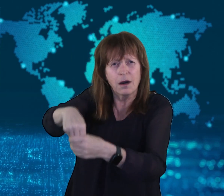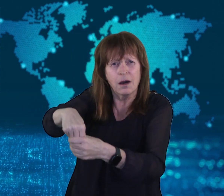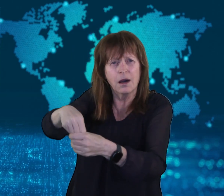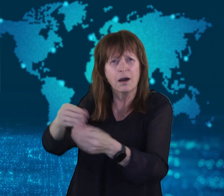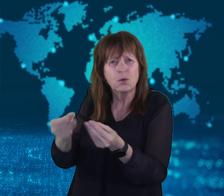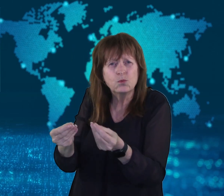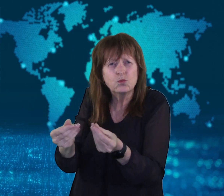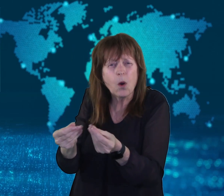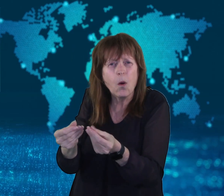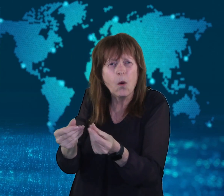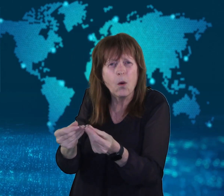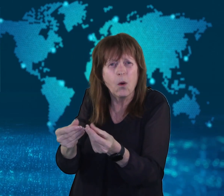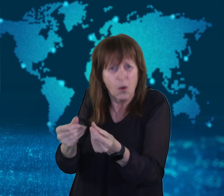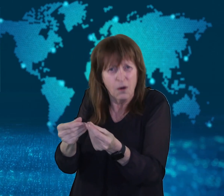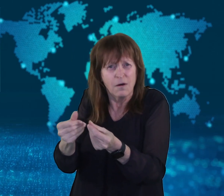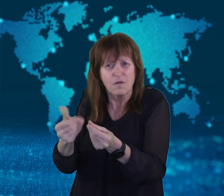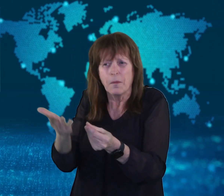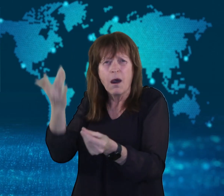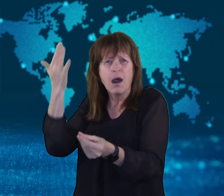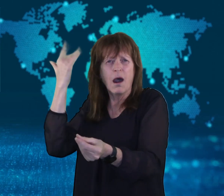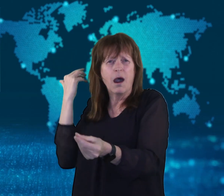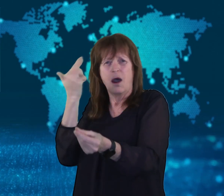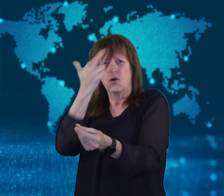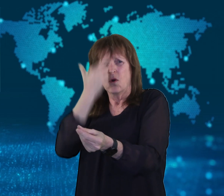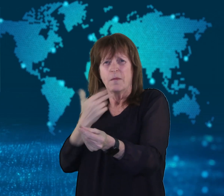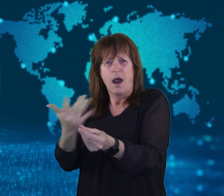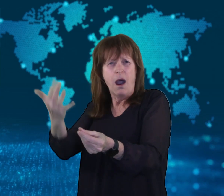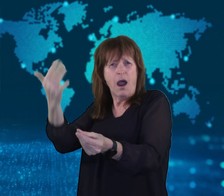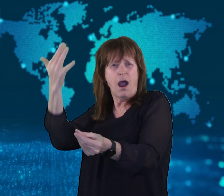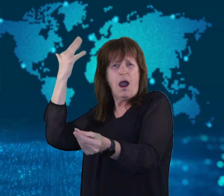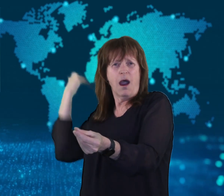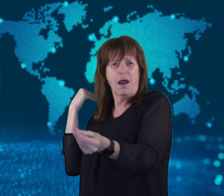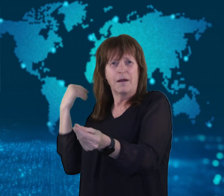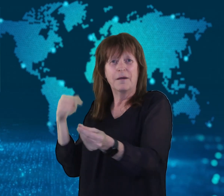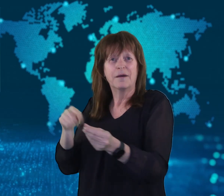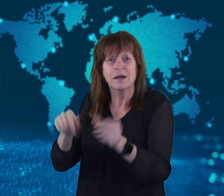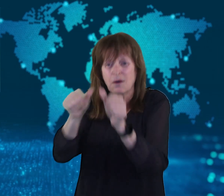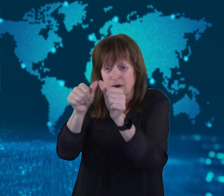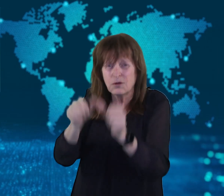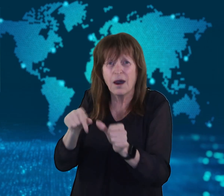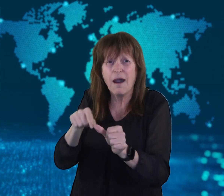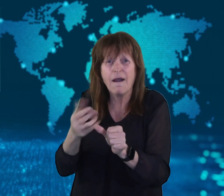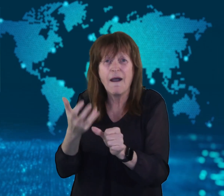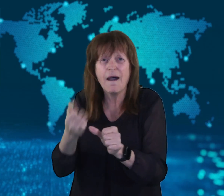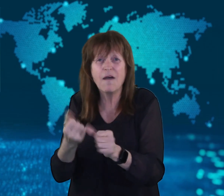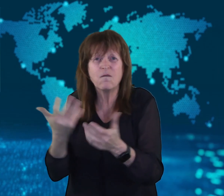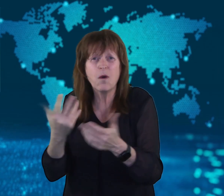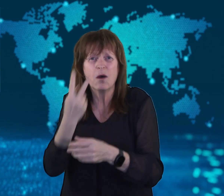The shrine contains a two-layer platform and a mud-brick basin that